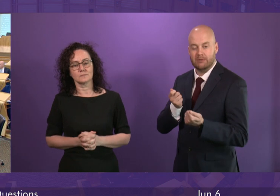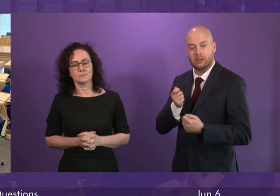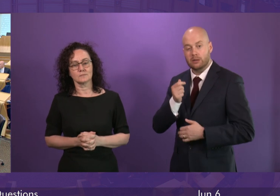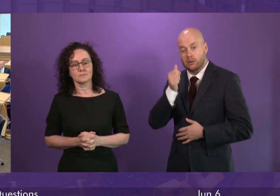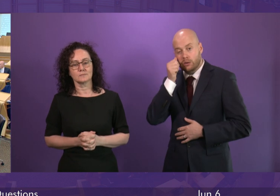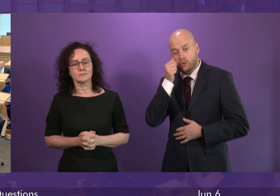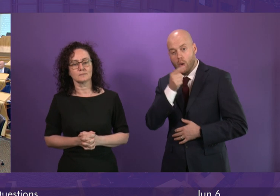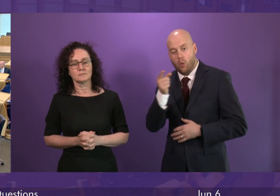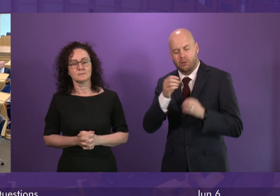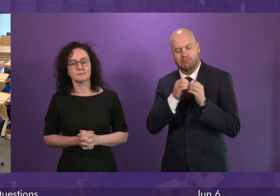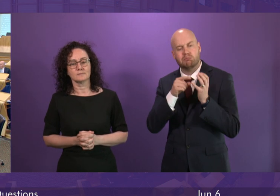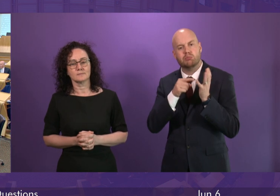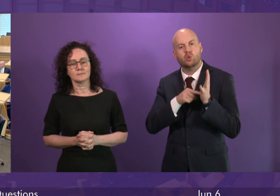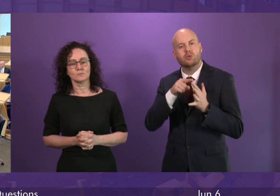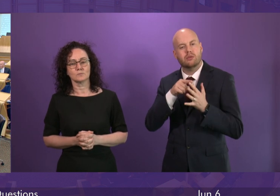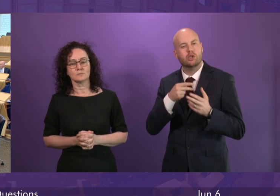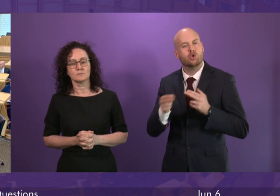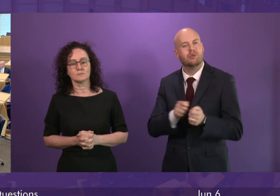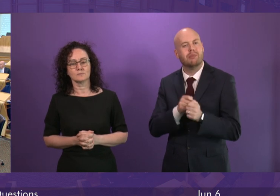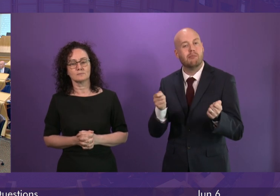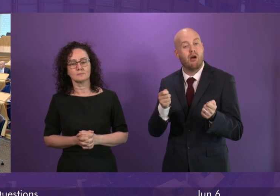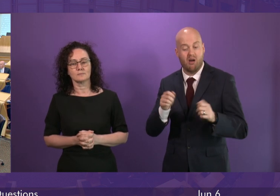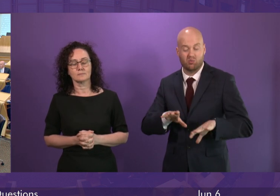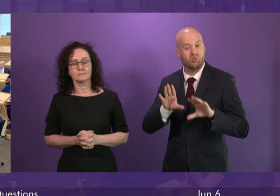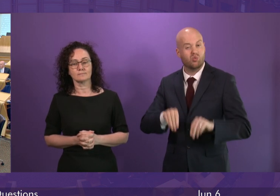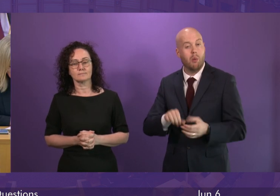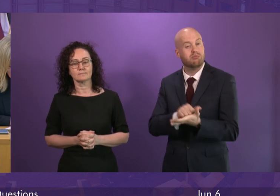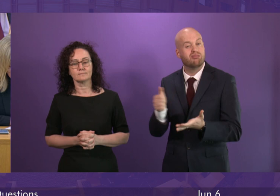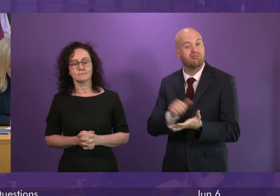of The Buteman is to cease this month, 165 years after it commenced.